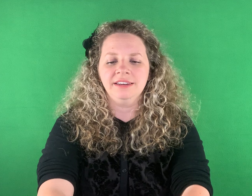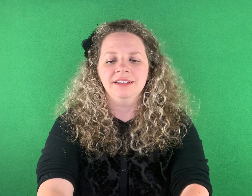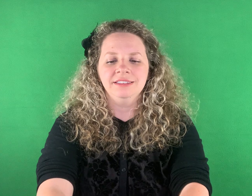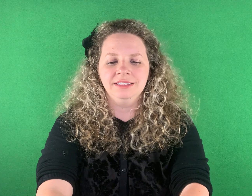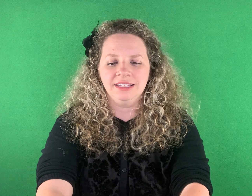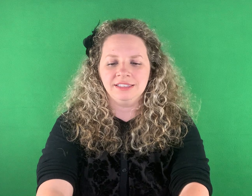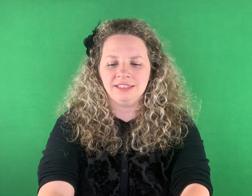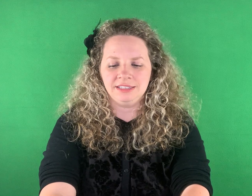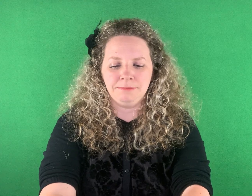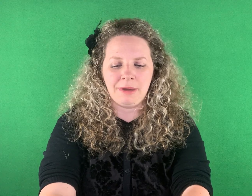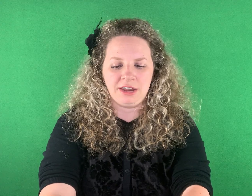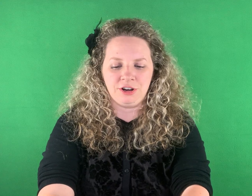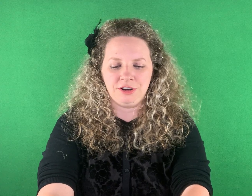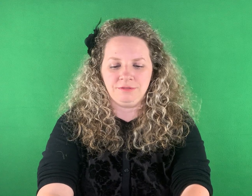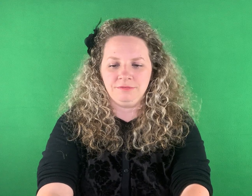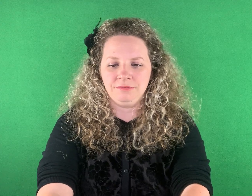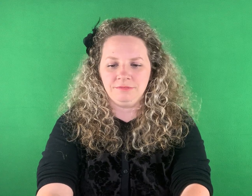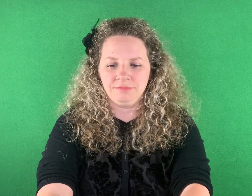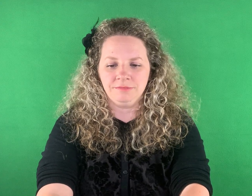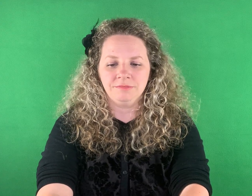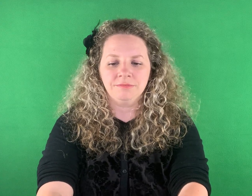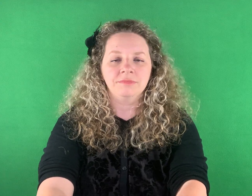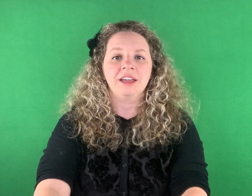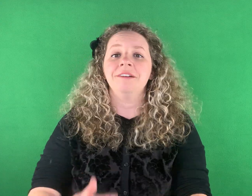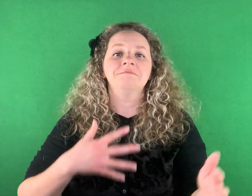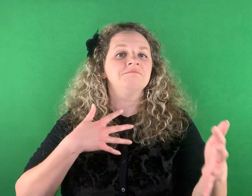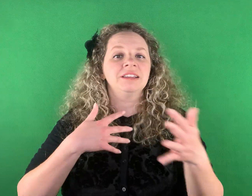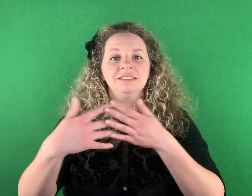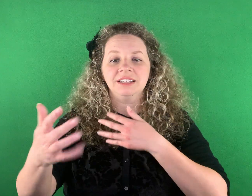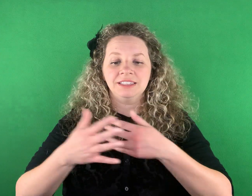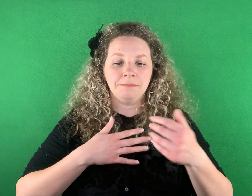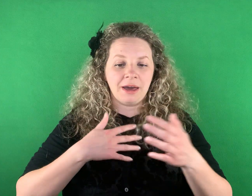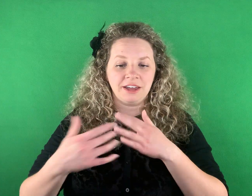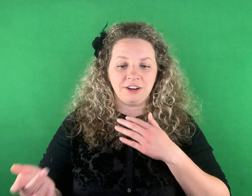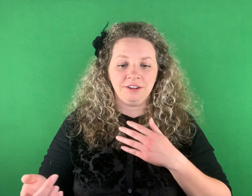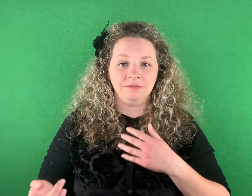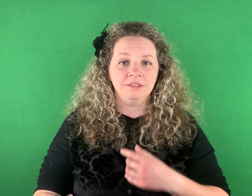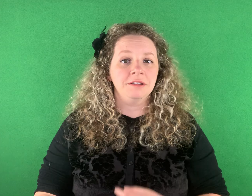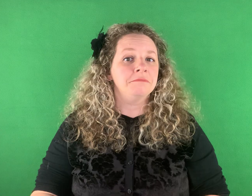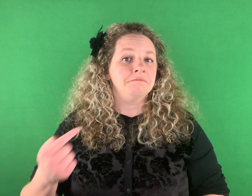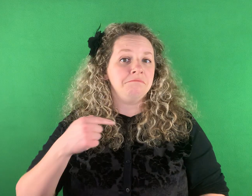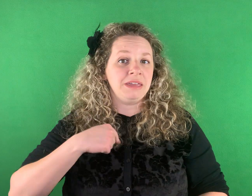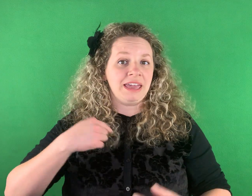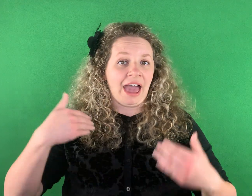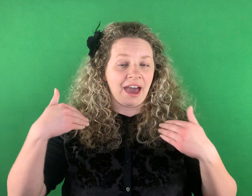DOESN’T MATTER. Okay. DOESN’T MATTER ME HAVE